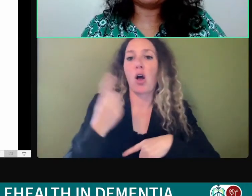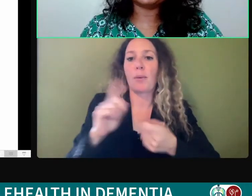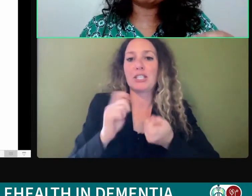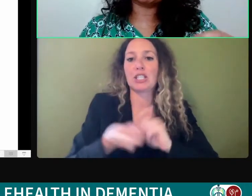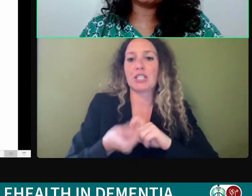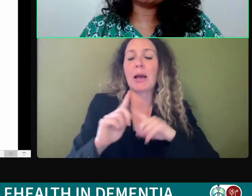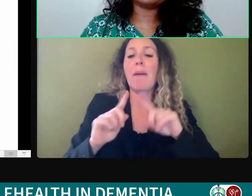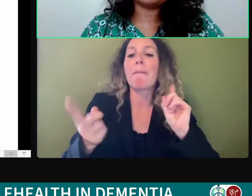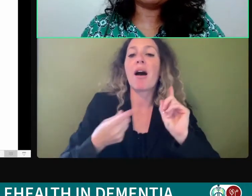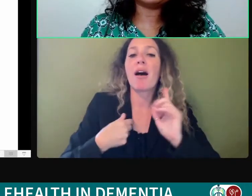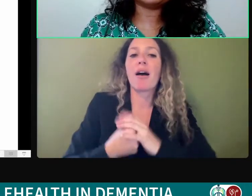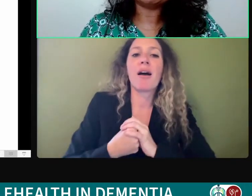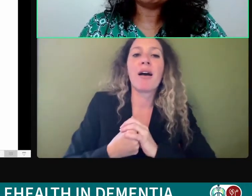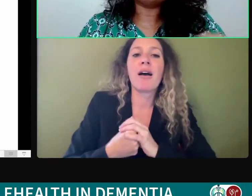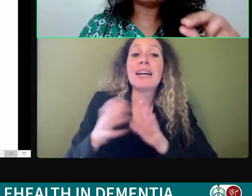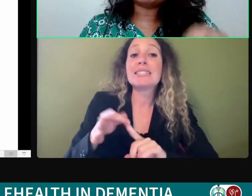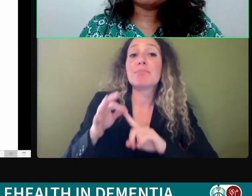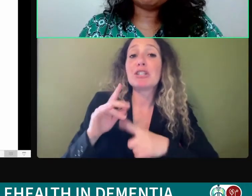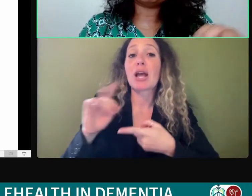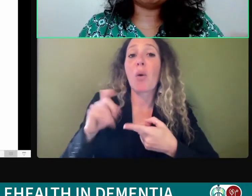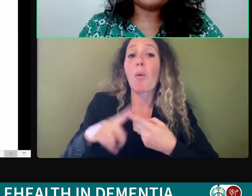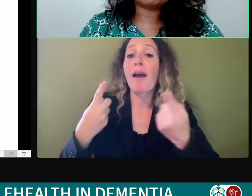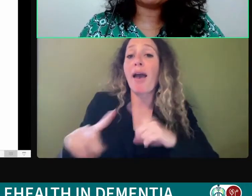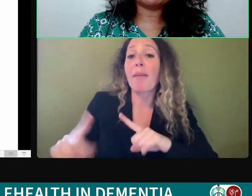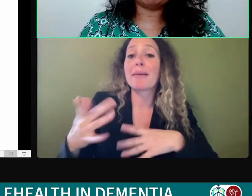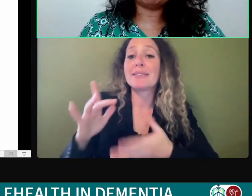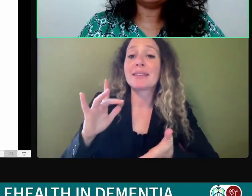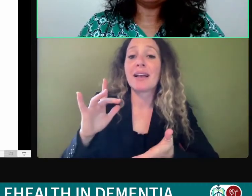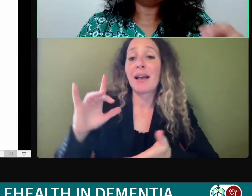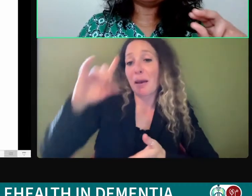I think especially when it comes to mental health and behavioral health,